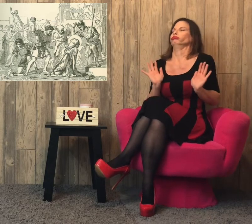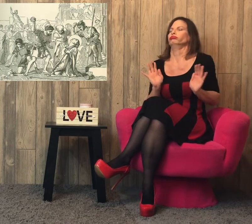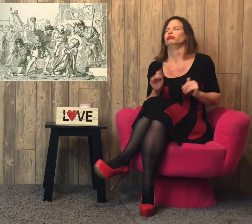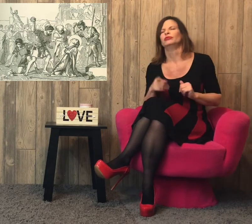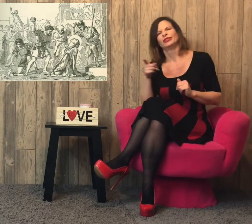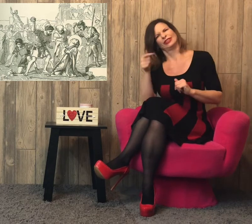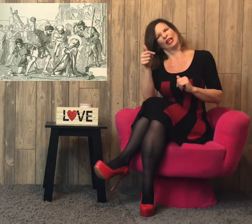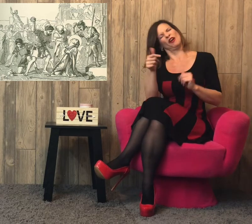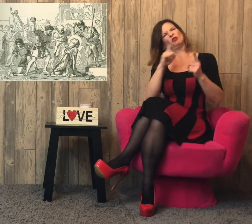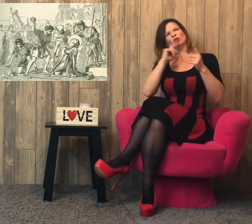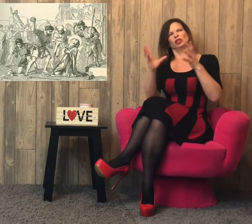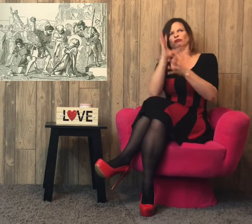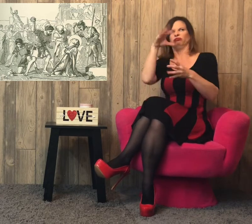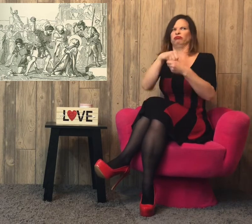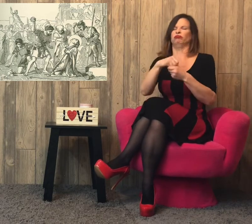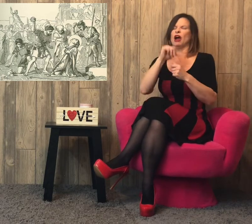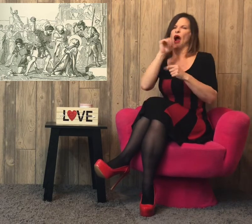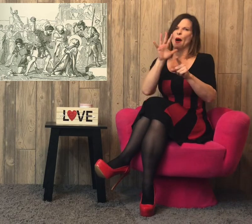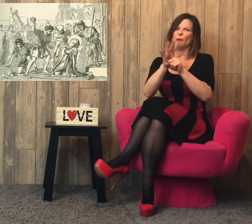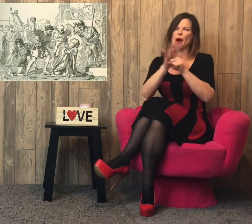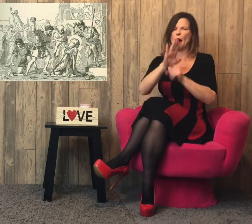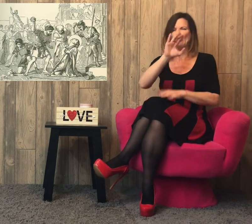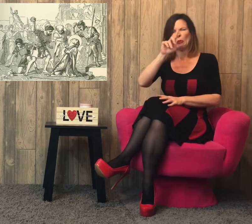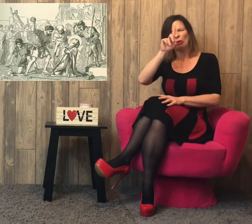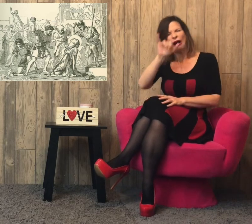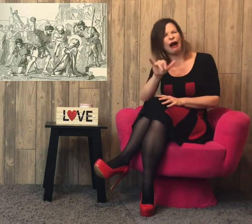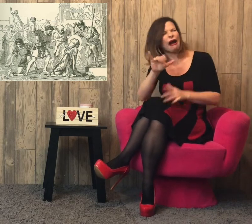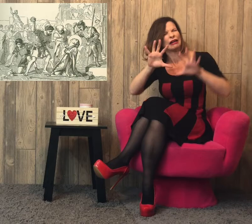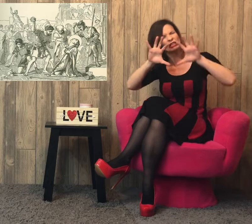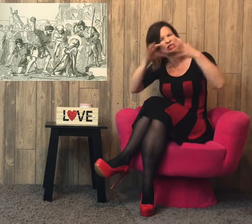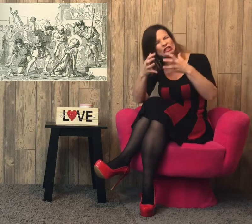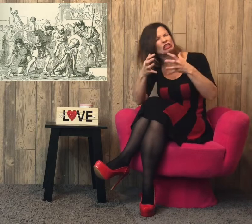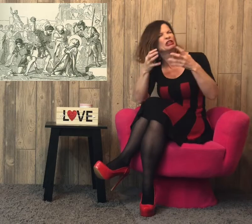He was involved in a lot of unpopular bloody behaviors